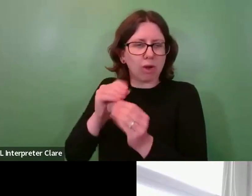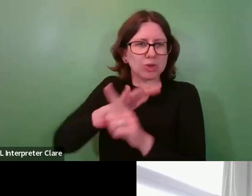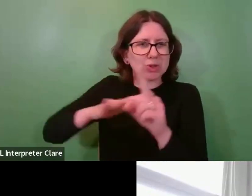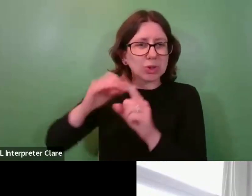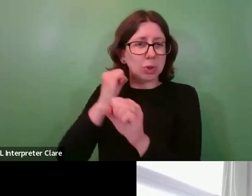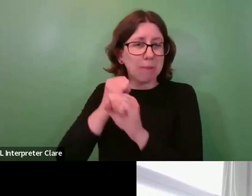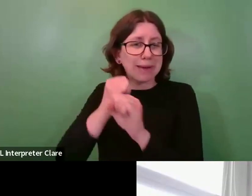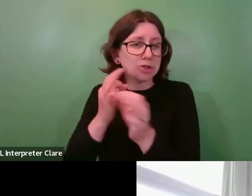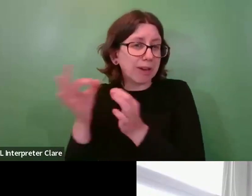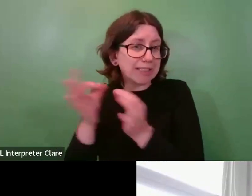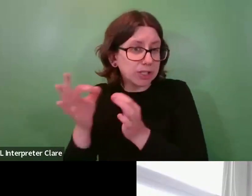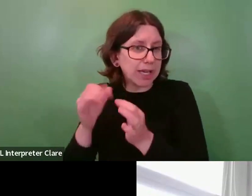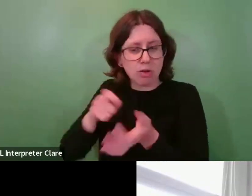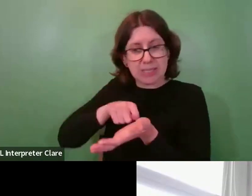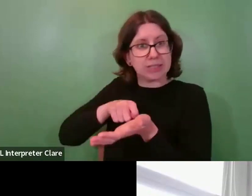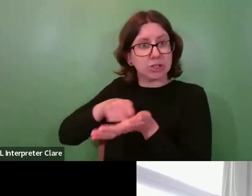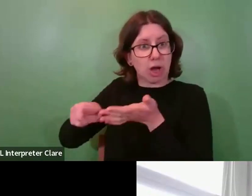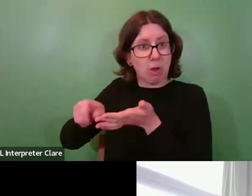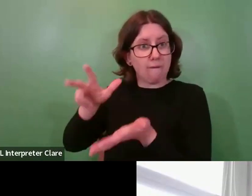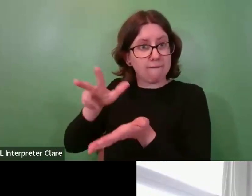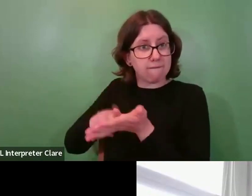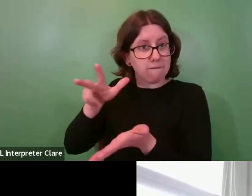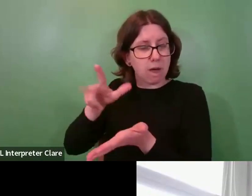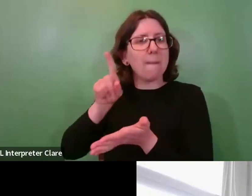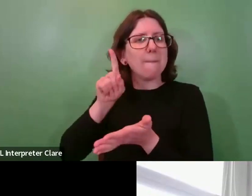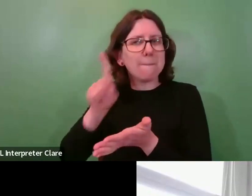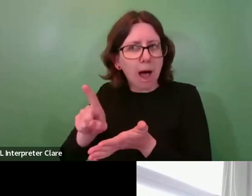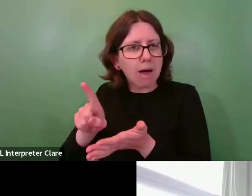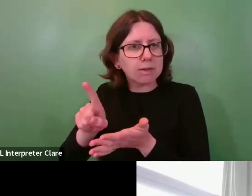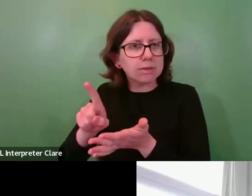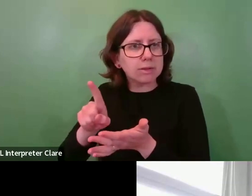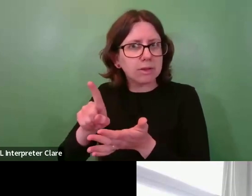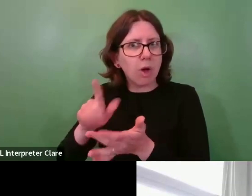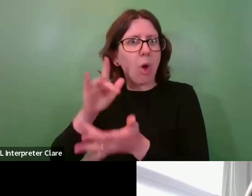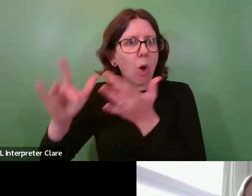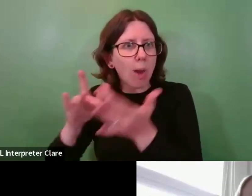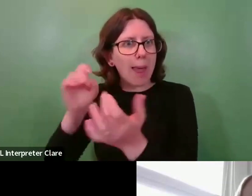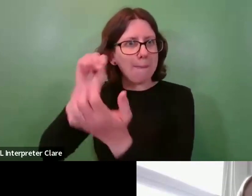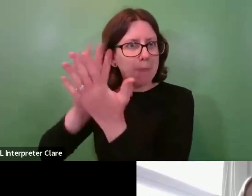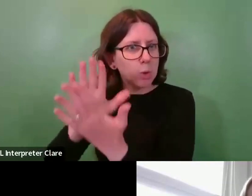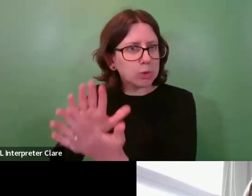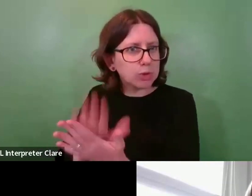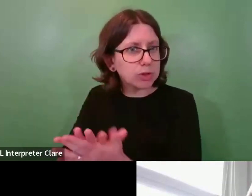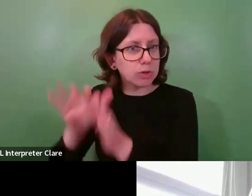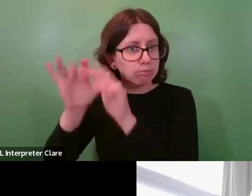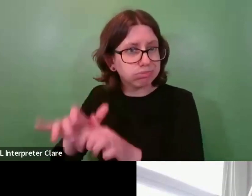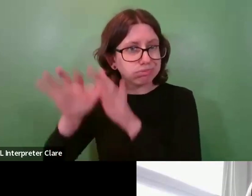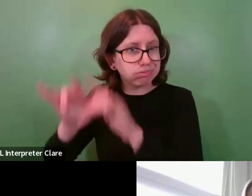strategy, but you wouldn't be actually writing the posts that go out if that, that gives a slight example.